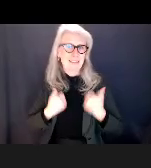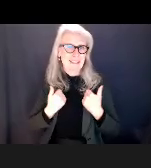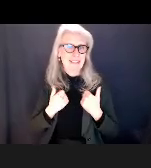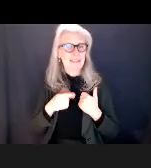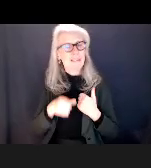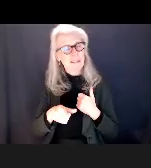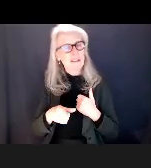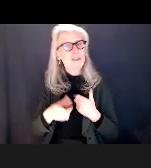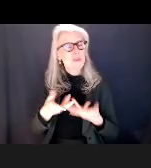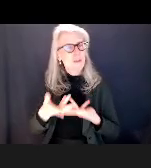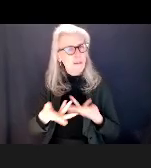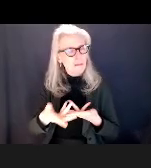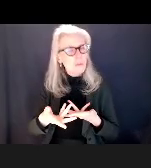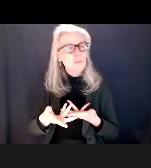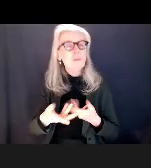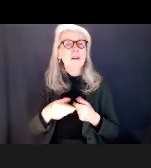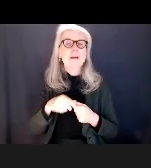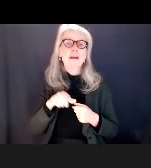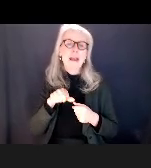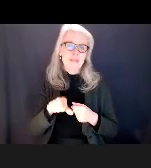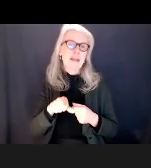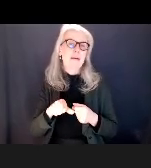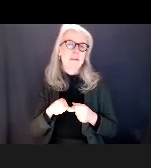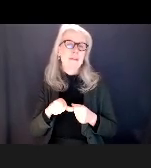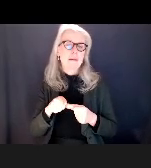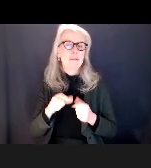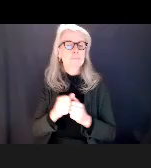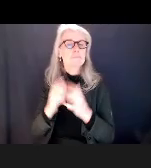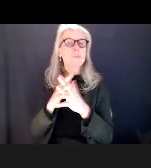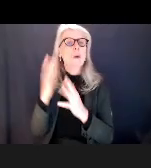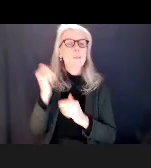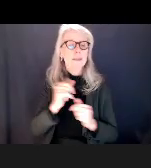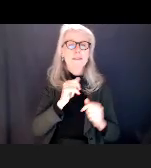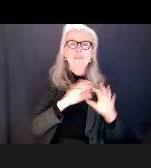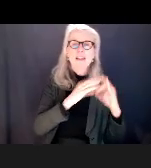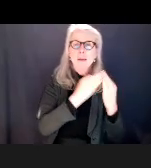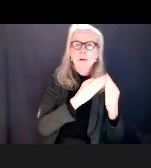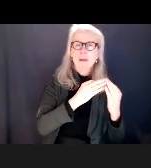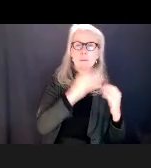born largely of a a parental movement, has produced sheltered workshops and congregate